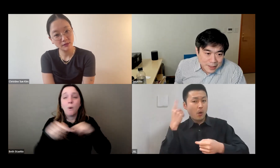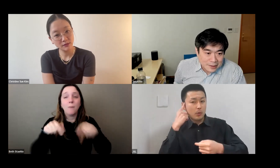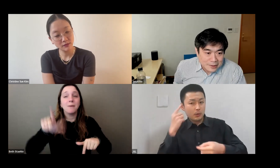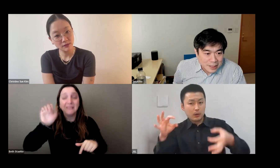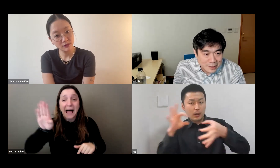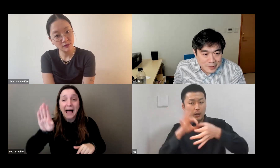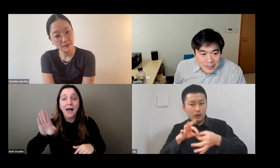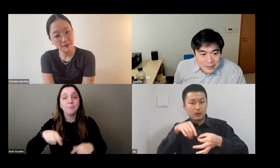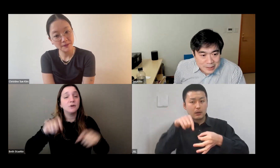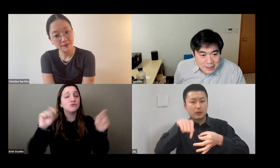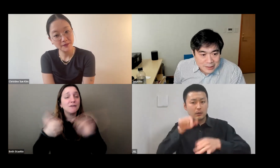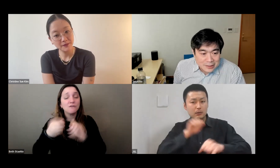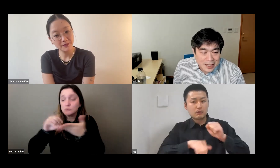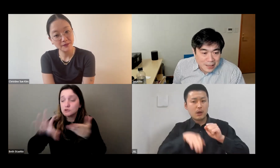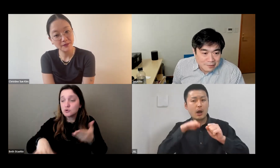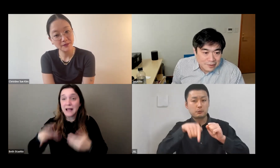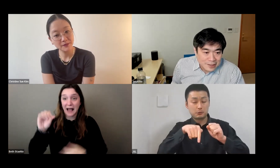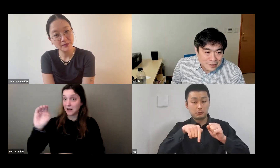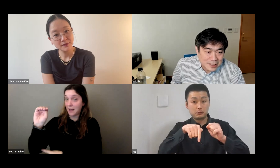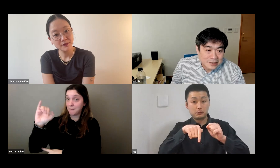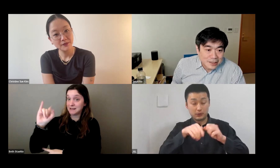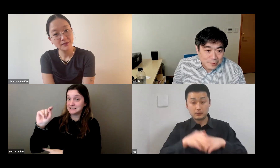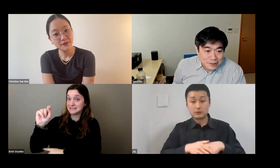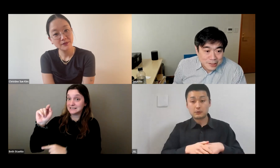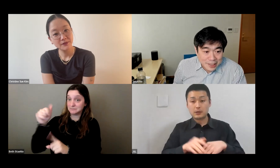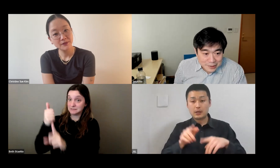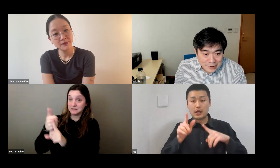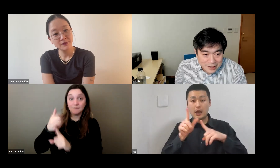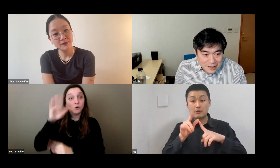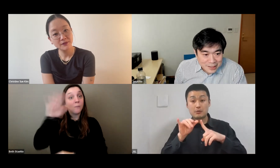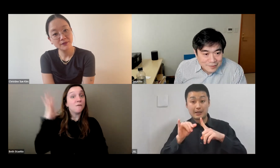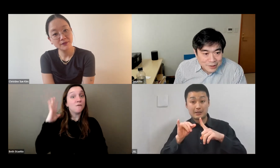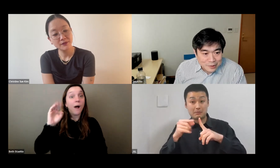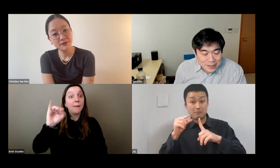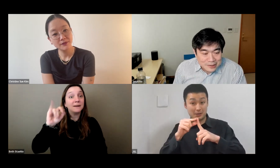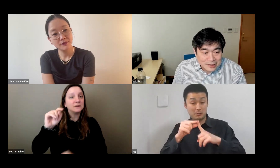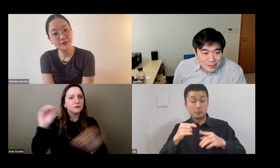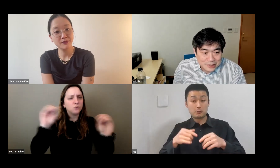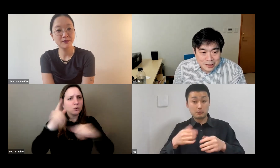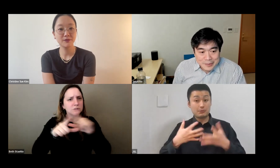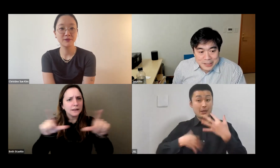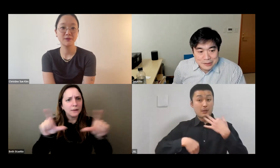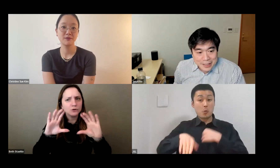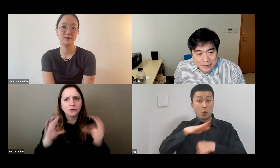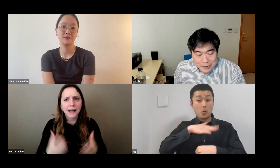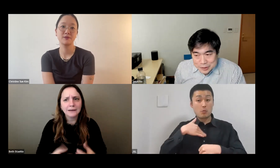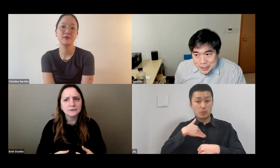At the time, MIT didn't have a sign language class, even though it's such a major language.